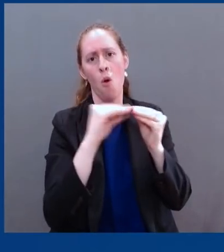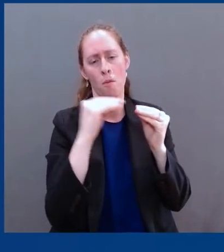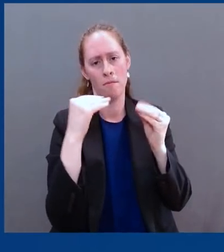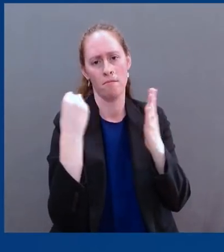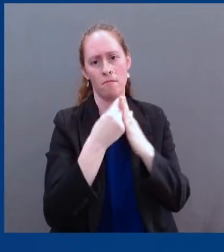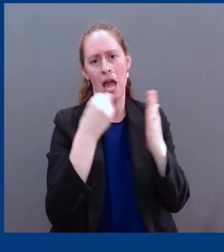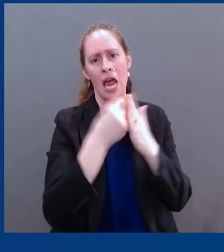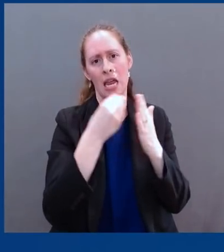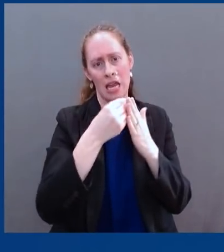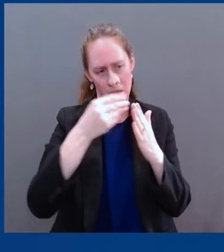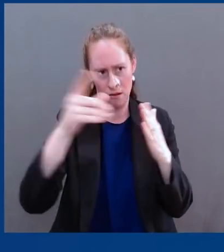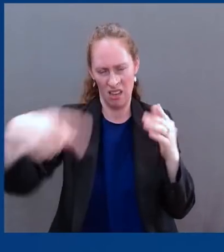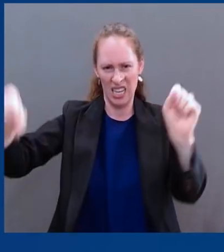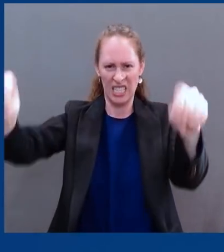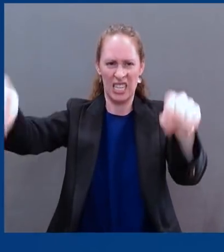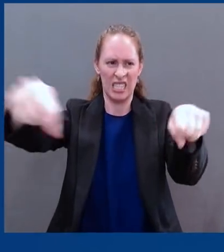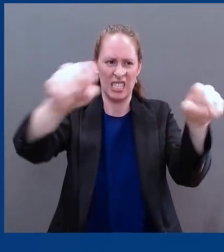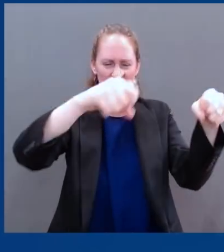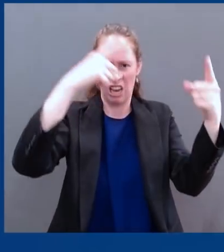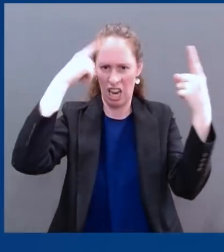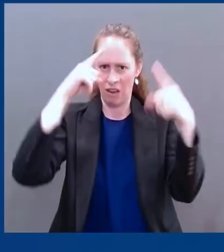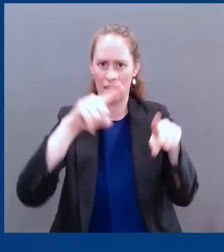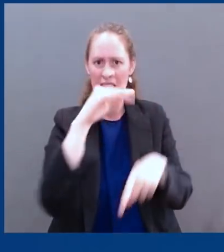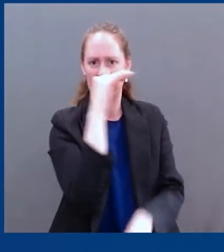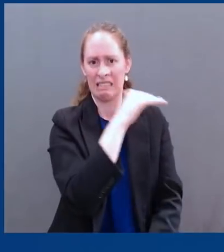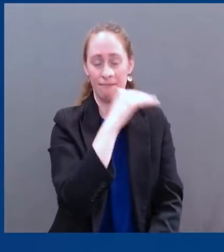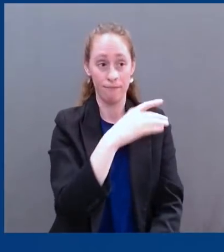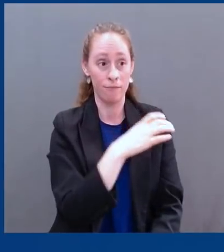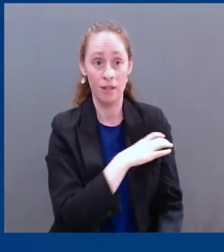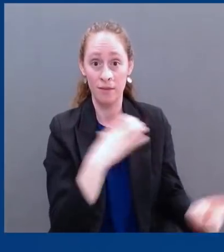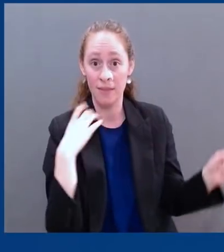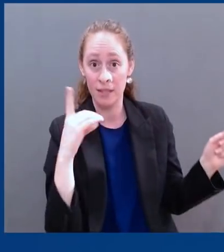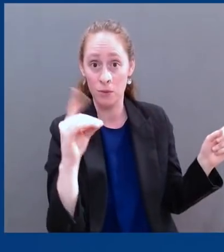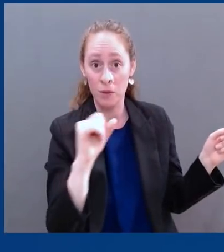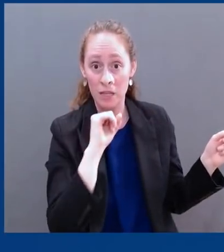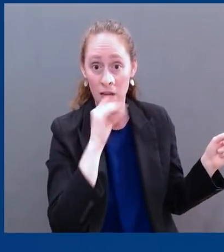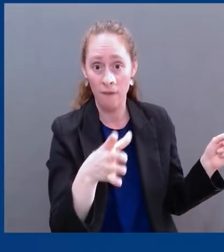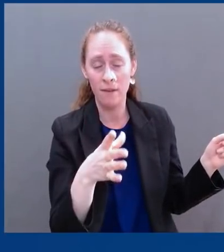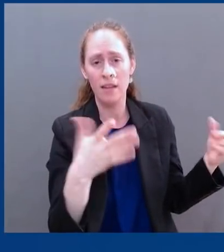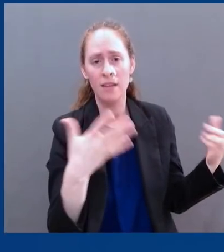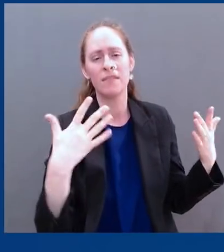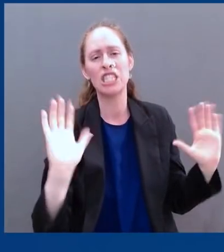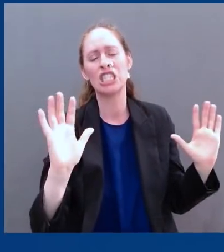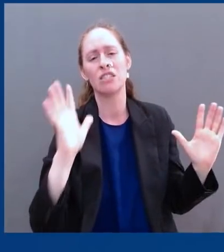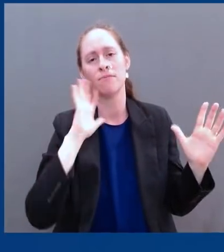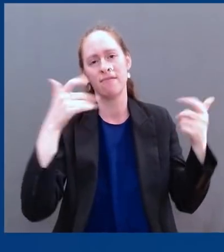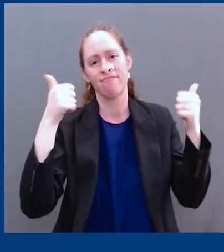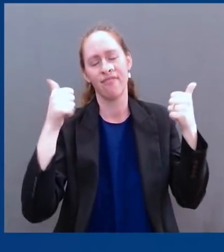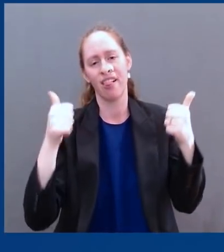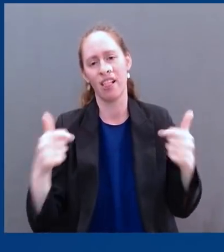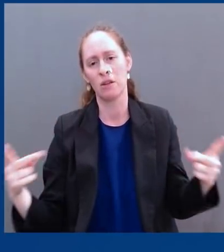Further congressional inaction will set us back, leave us less prepared, and cost more lives.